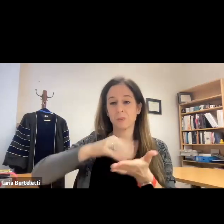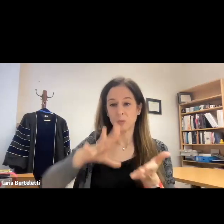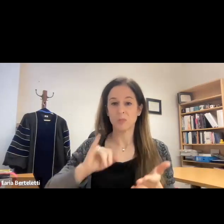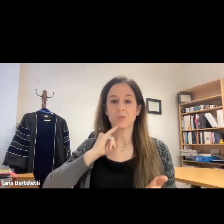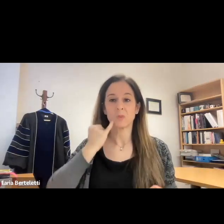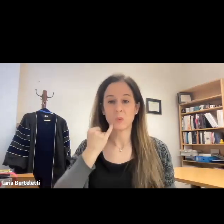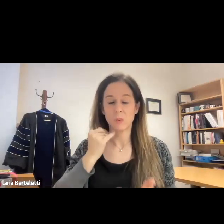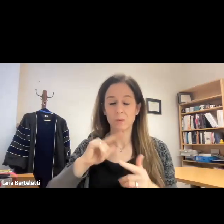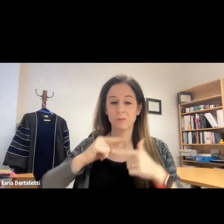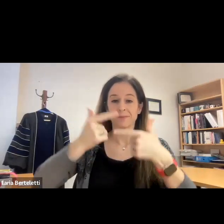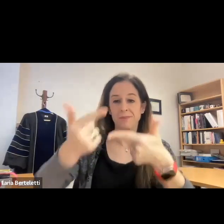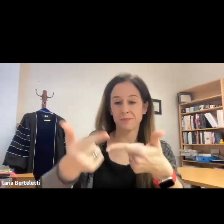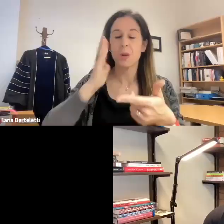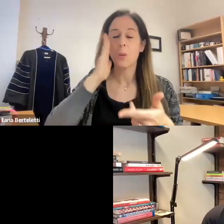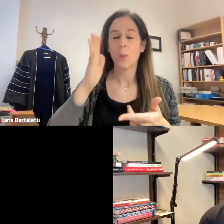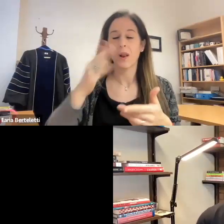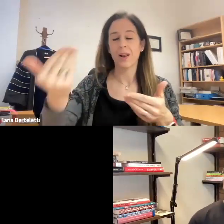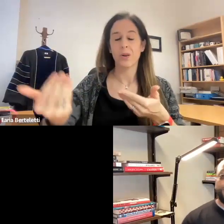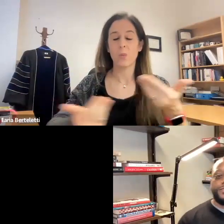over to our PEN student, Joseph, for a formal